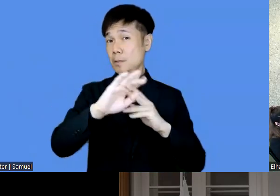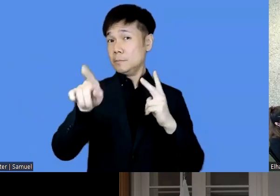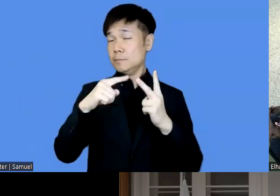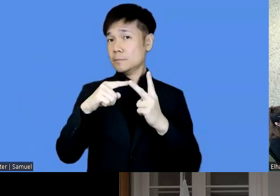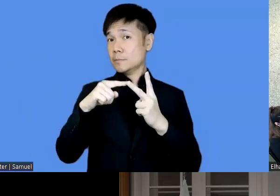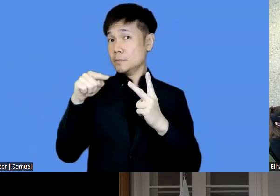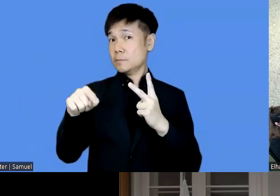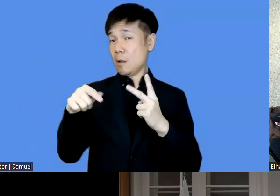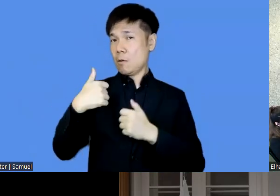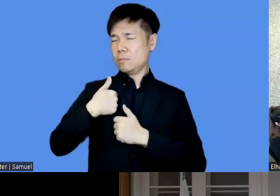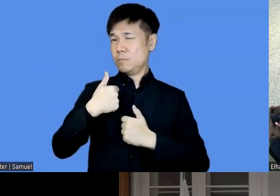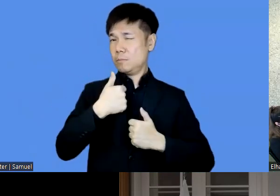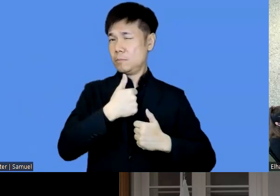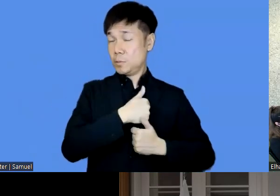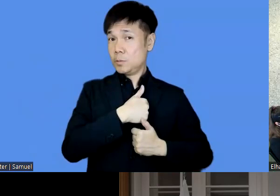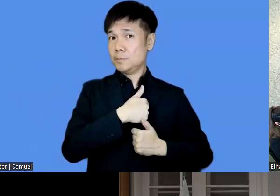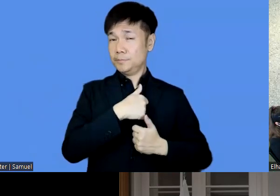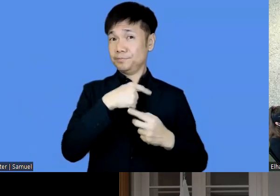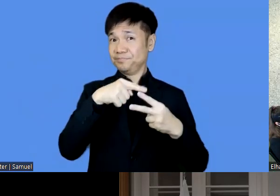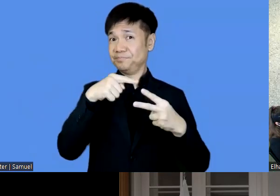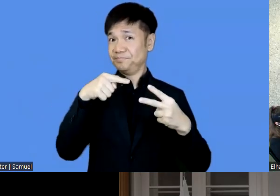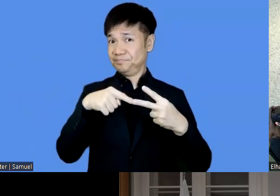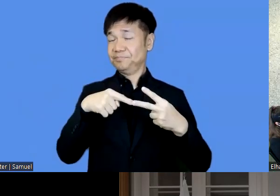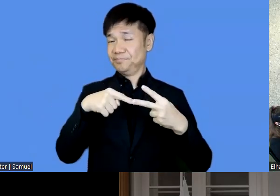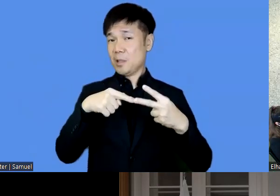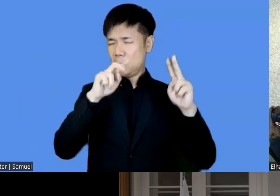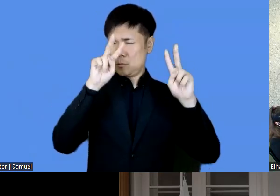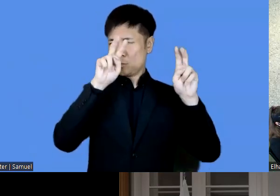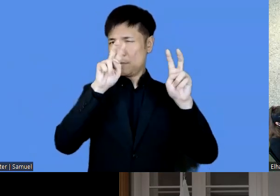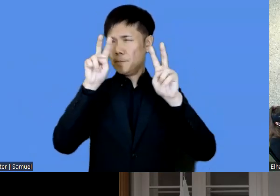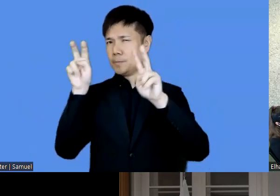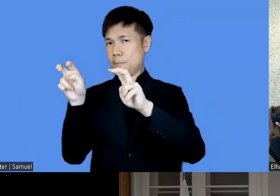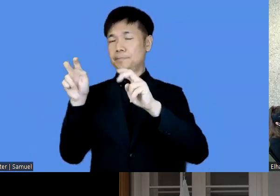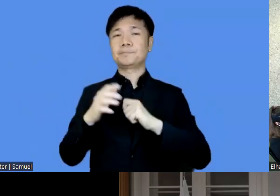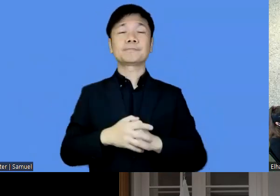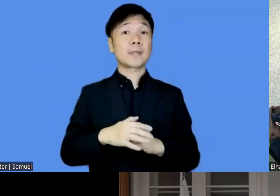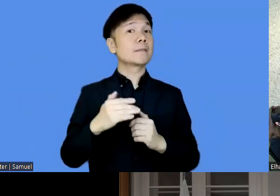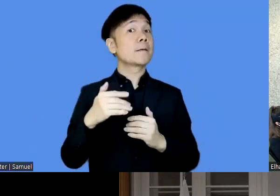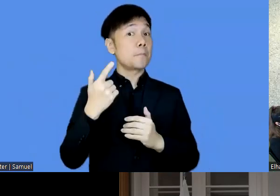On that, I will say a little bit later on.